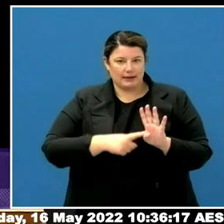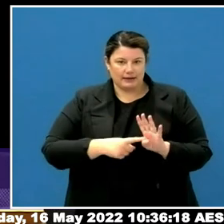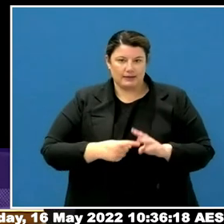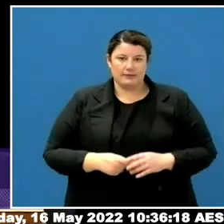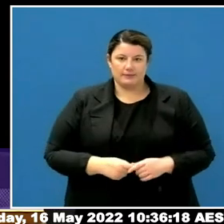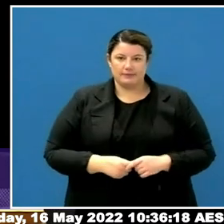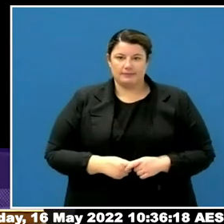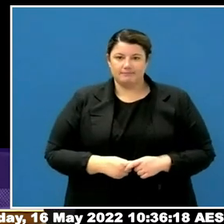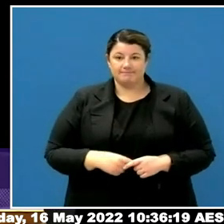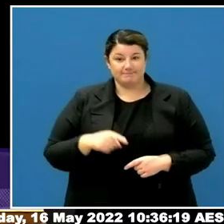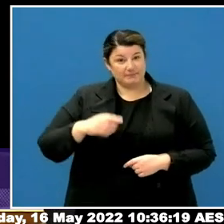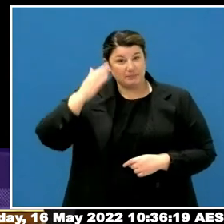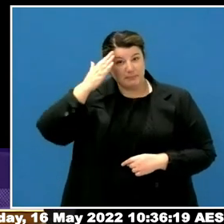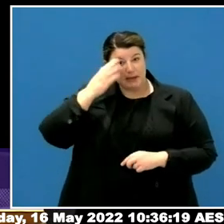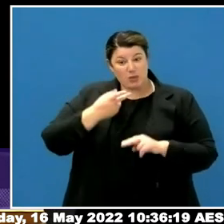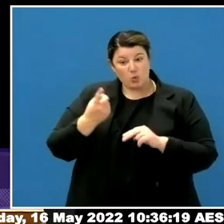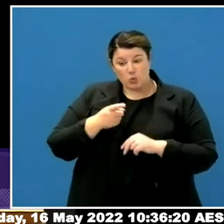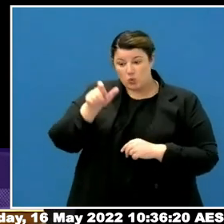Lilly is the mother of Simon who is 26 years old.